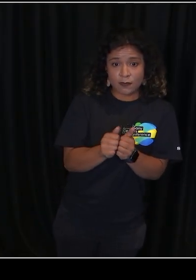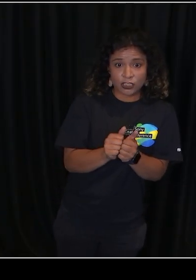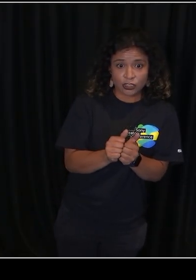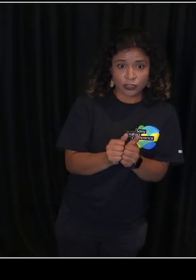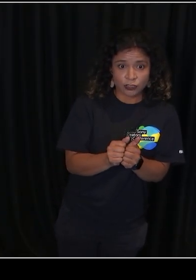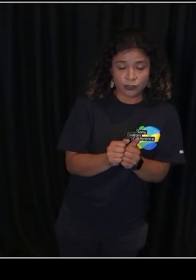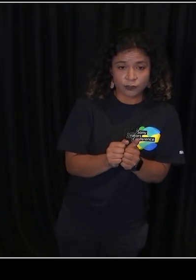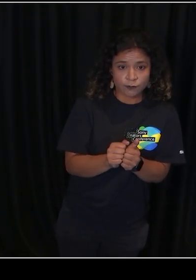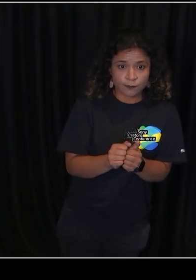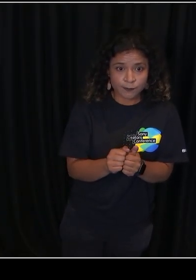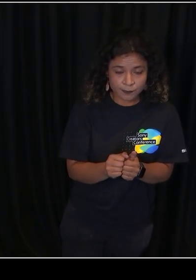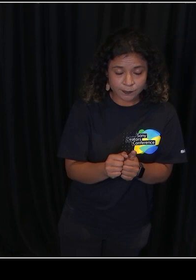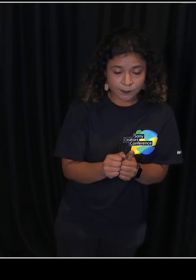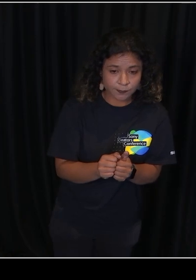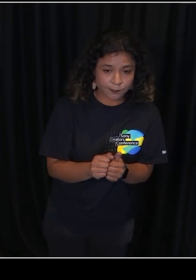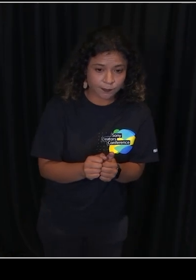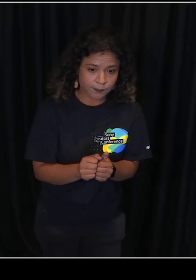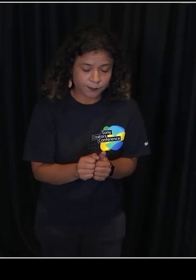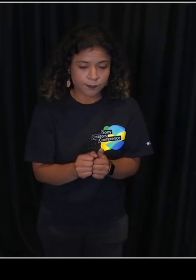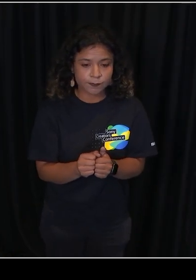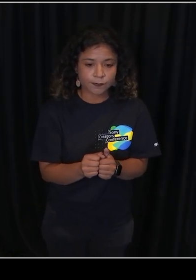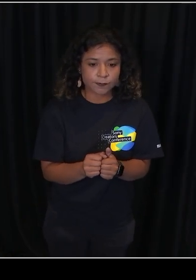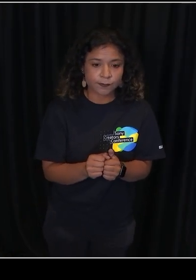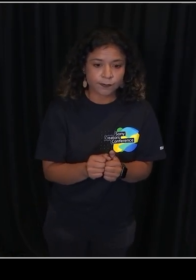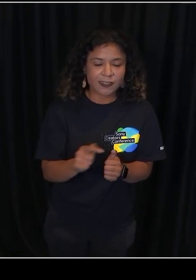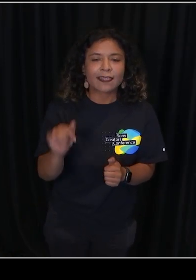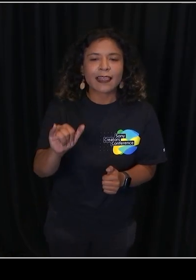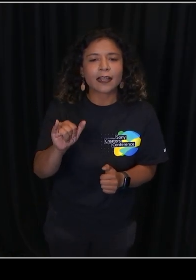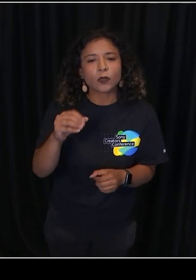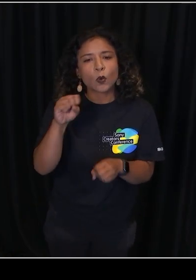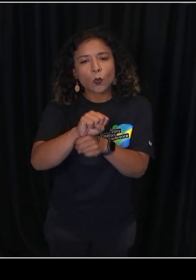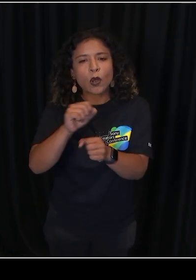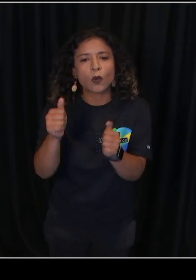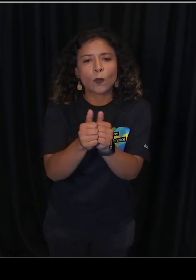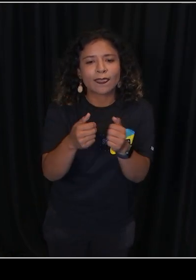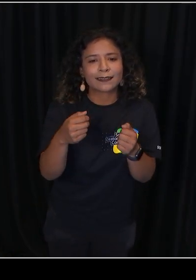These kind of the, you know, game mechanics and the game methodology and techniques,